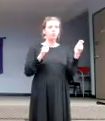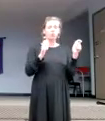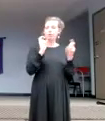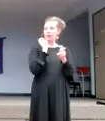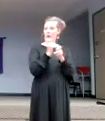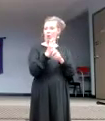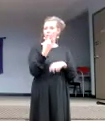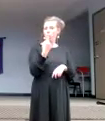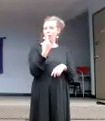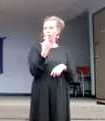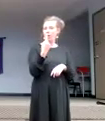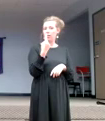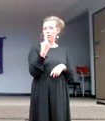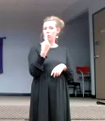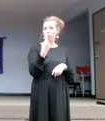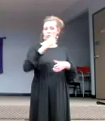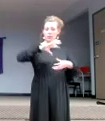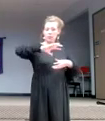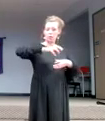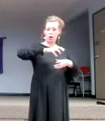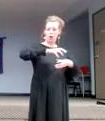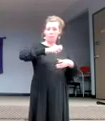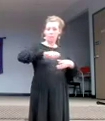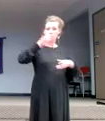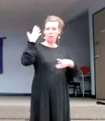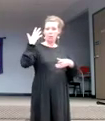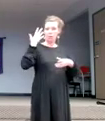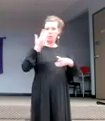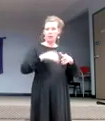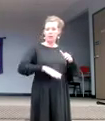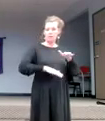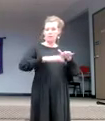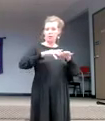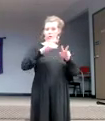ones would be the top taking off, holes in the bottom, and build with rock. That's correct.